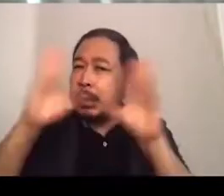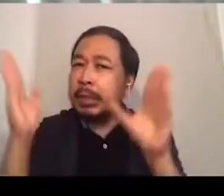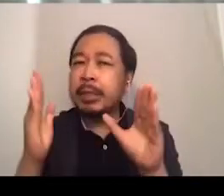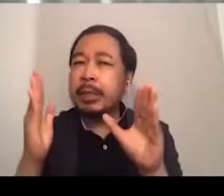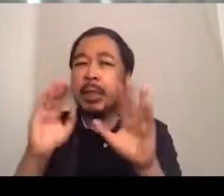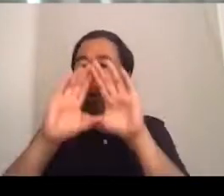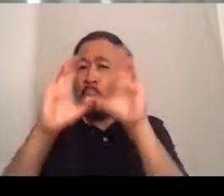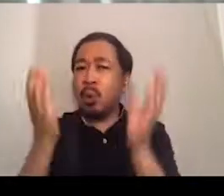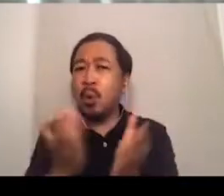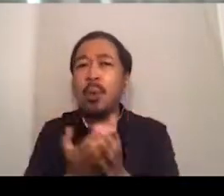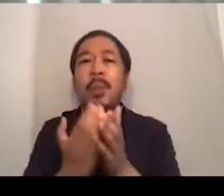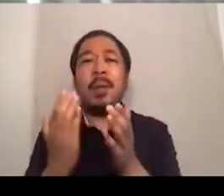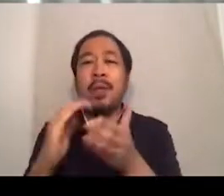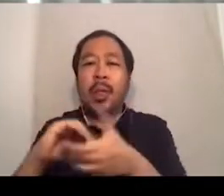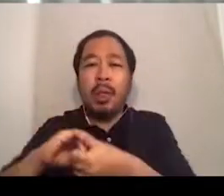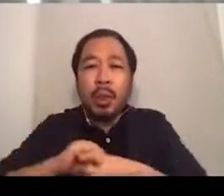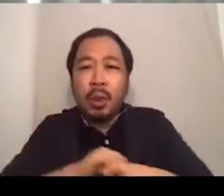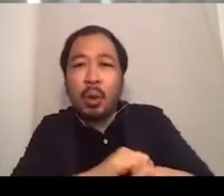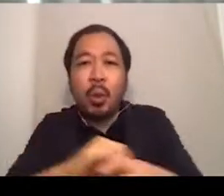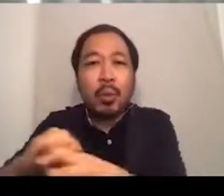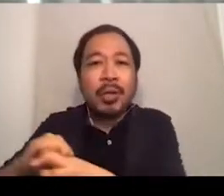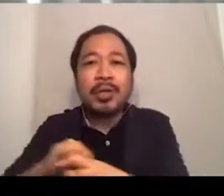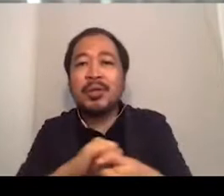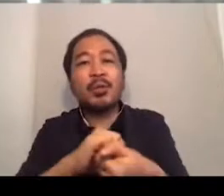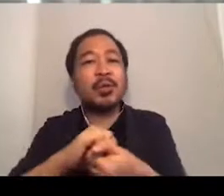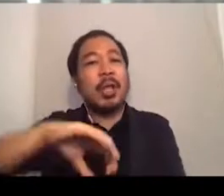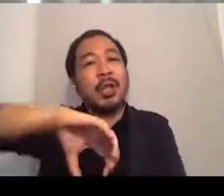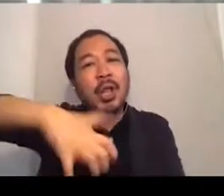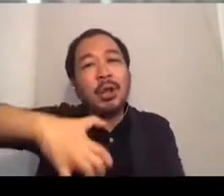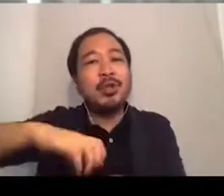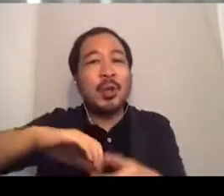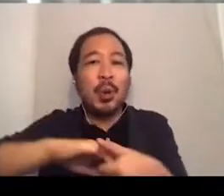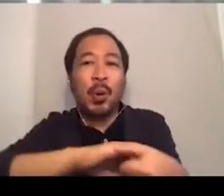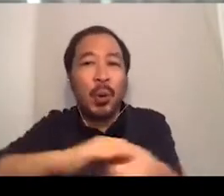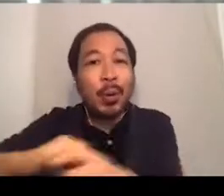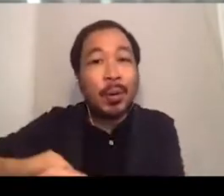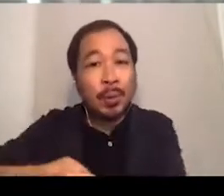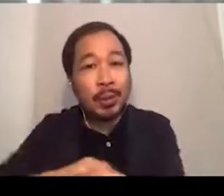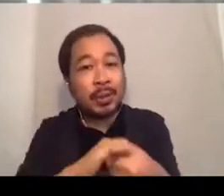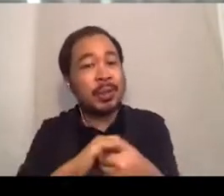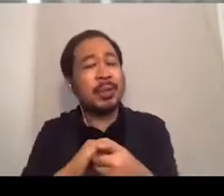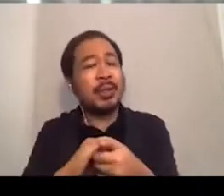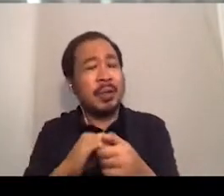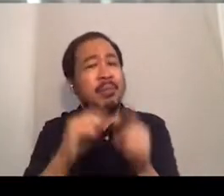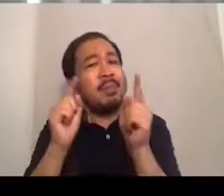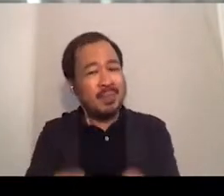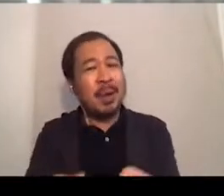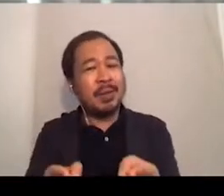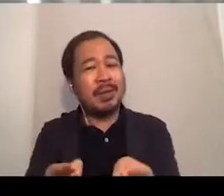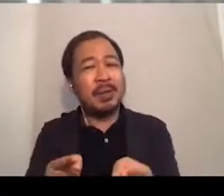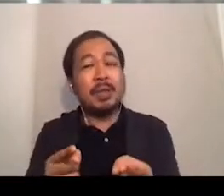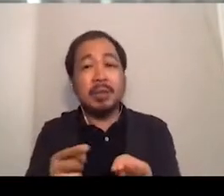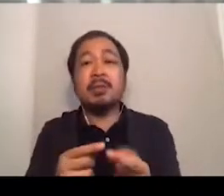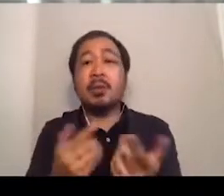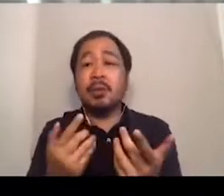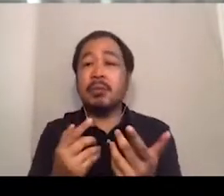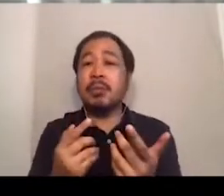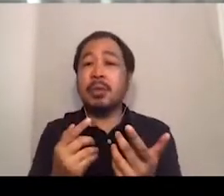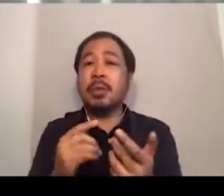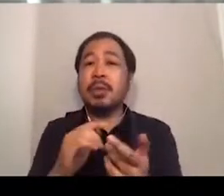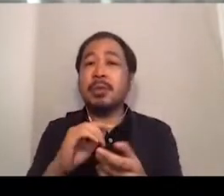we may not have another chance because there's a great risk of